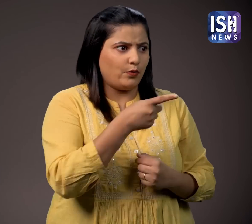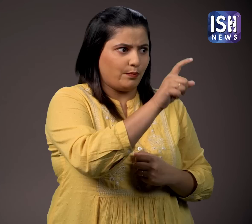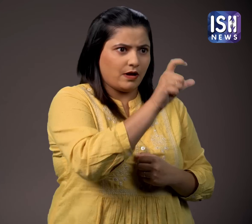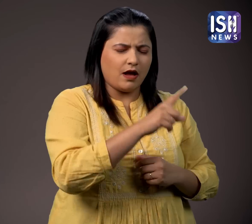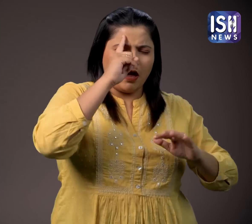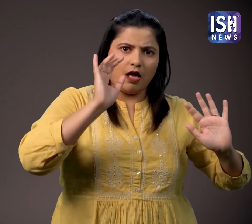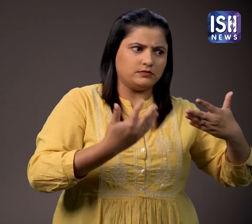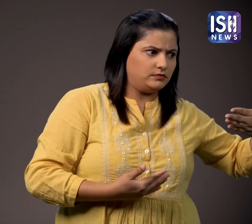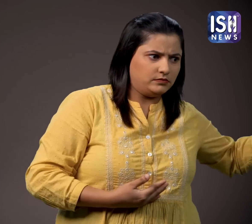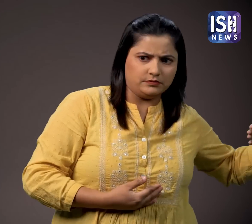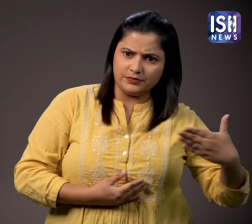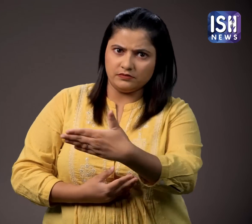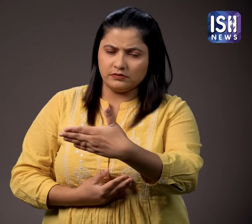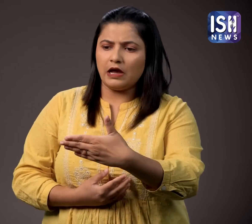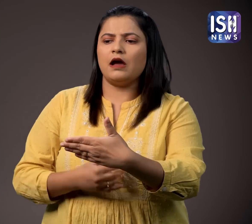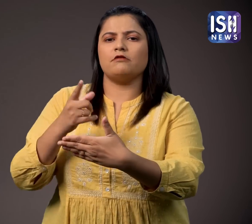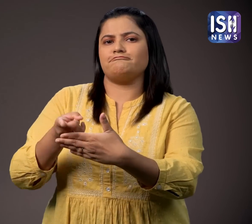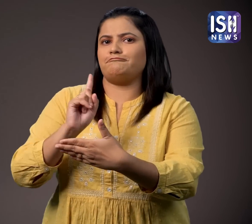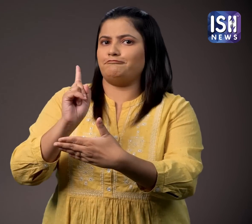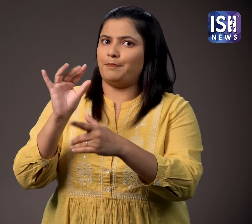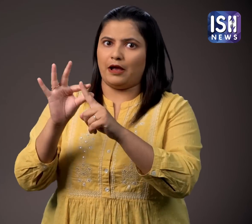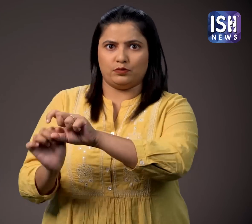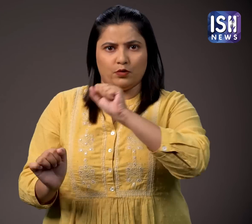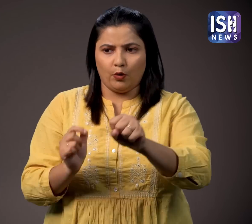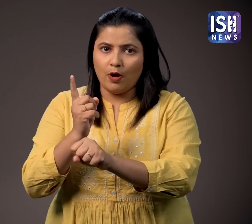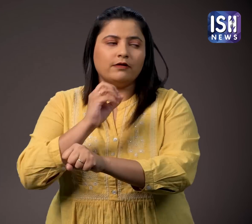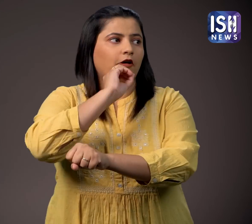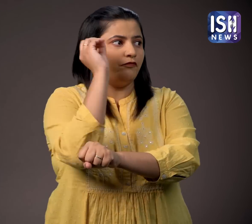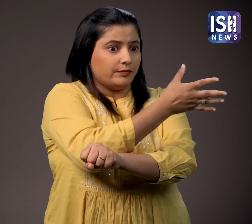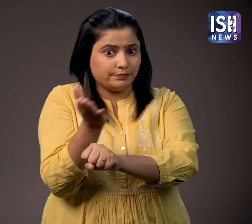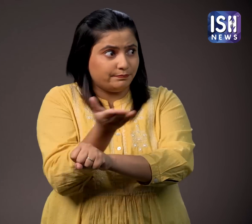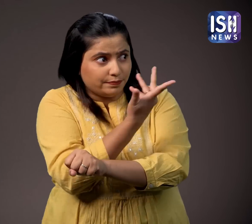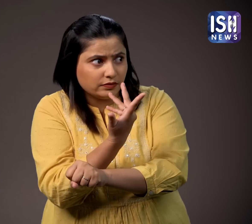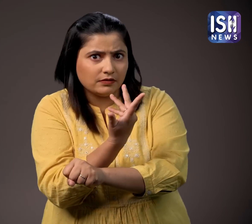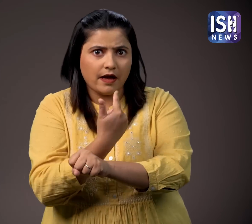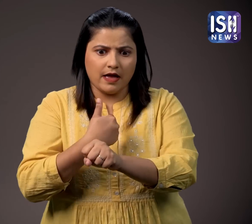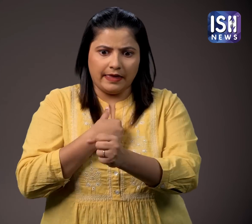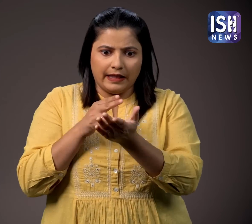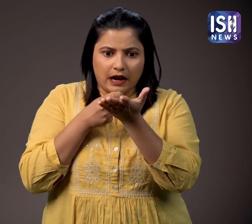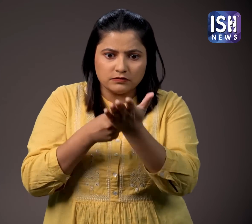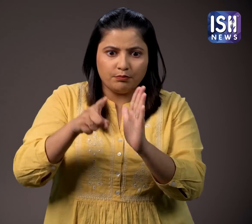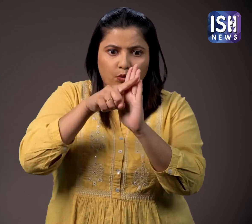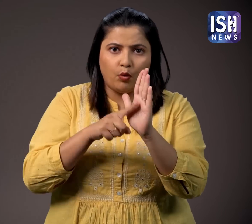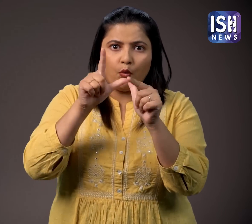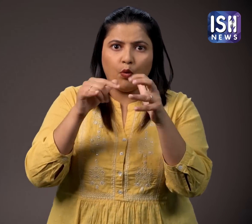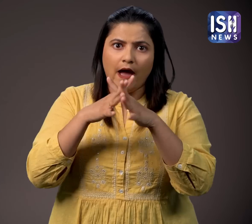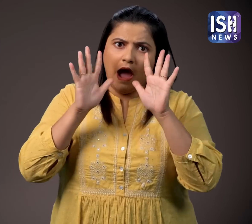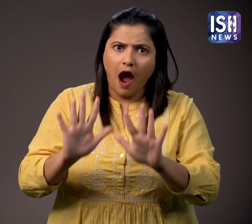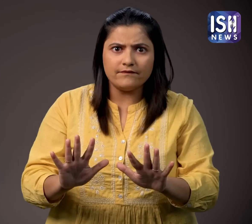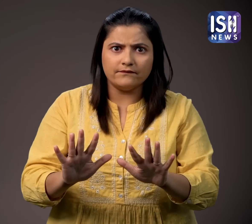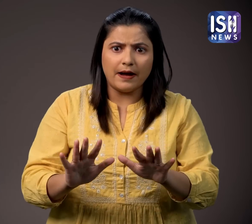When a Pakistani soldier crossed the border on purpose and was treated with rules & respect.